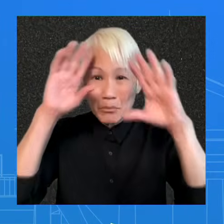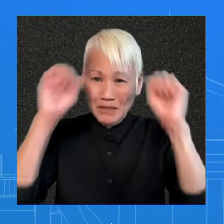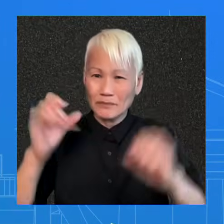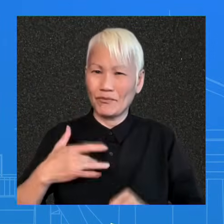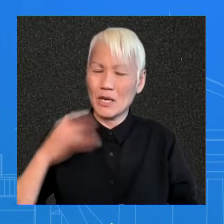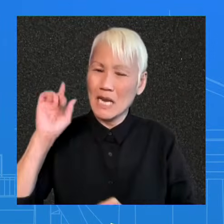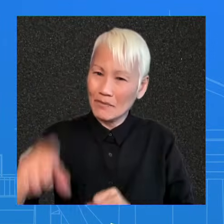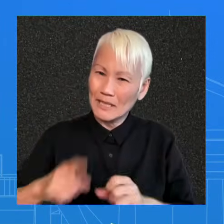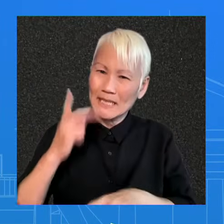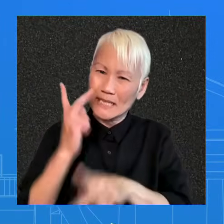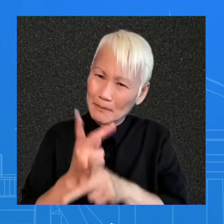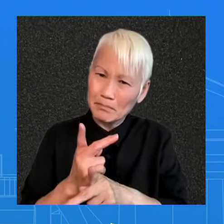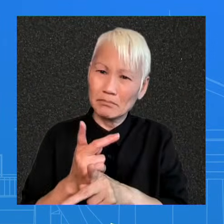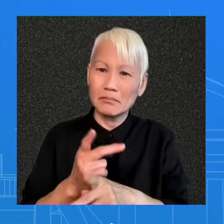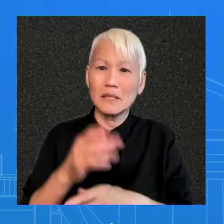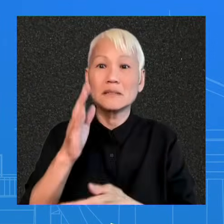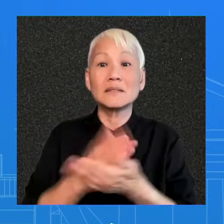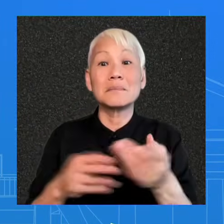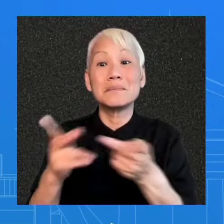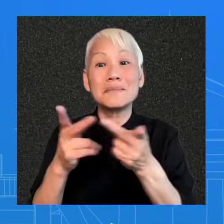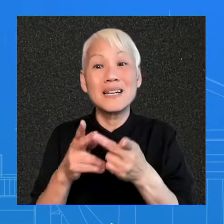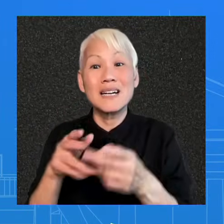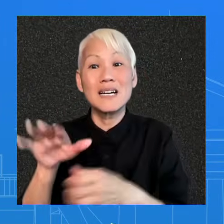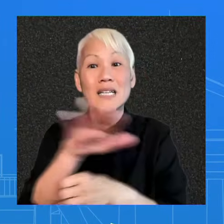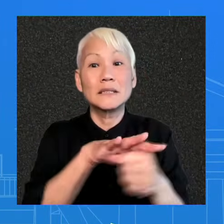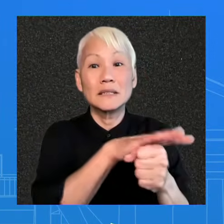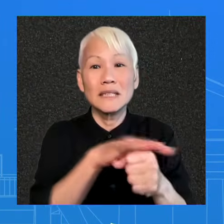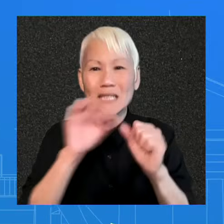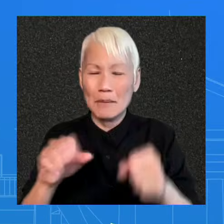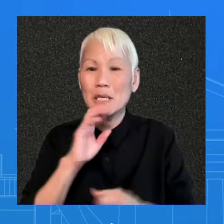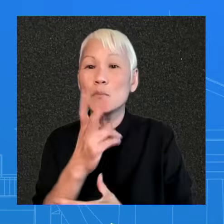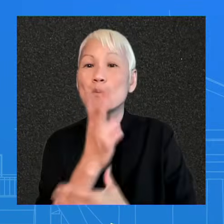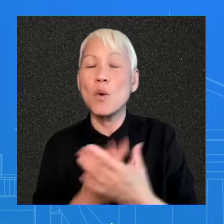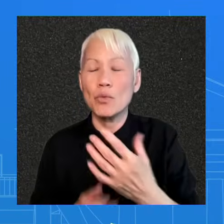that we see that could be a bipartisanship here. If we're really serious about the deficit,